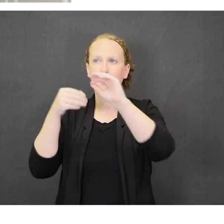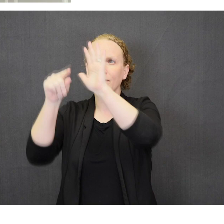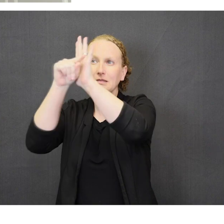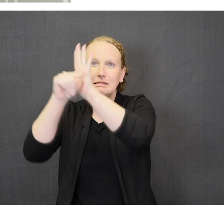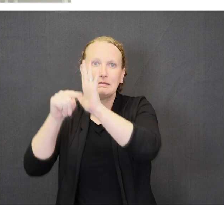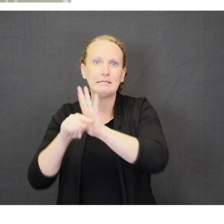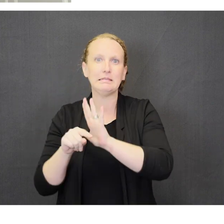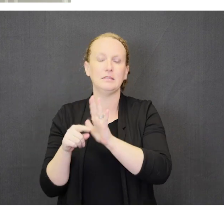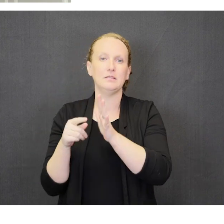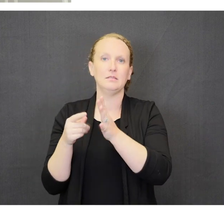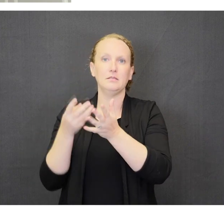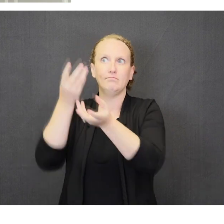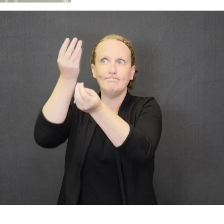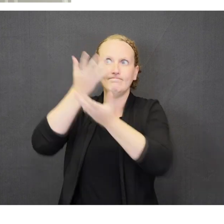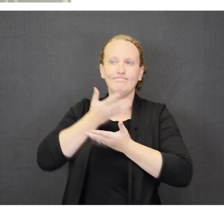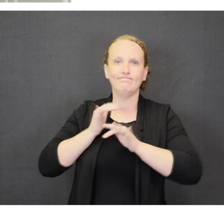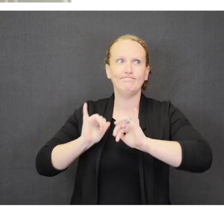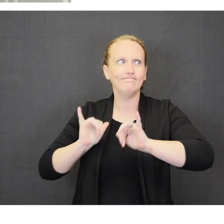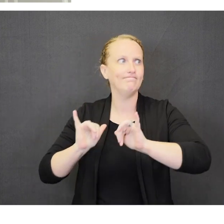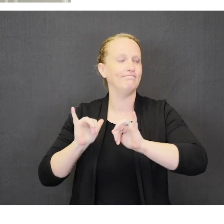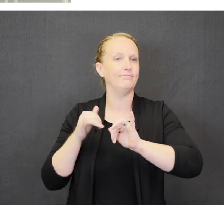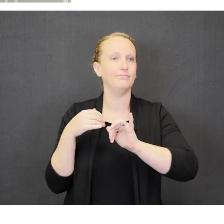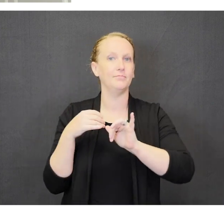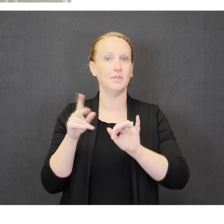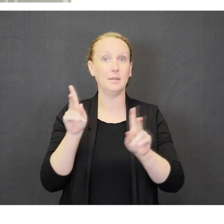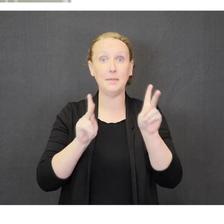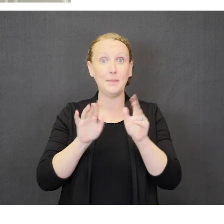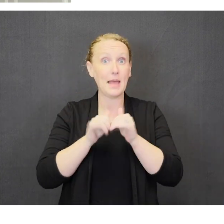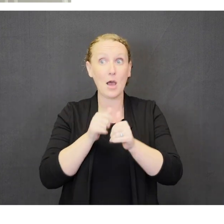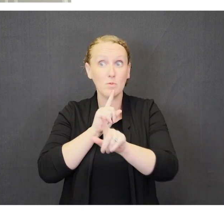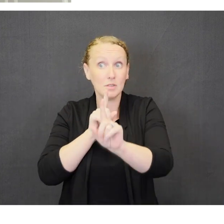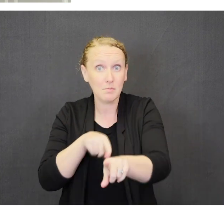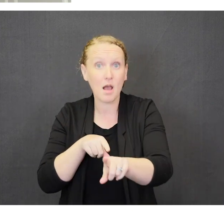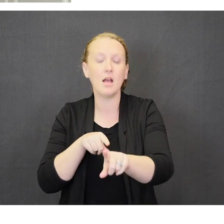the feeling in the air and and so we're you know people are responding